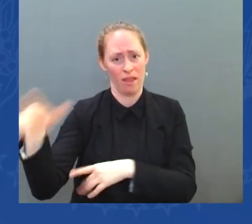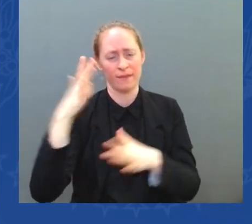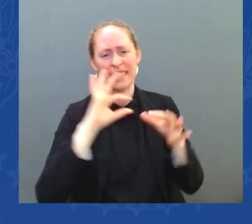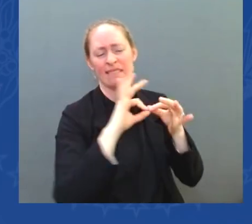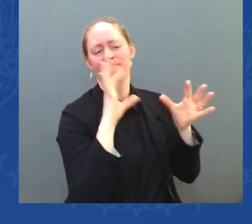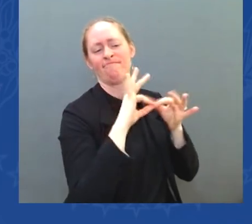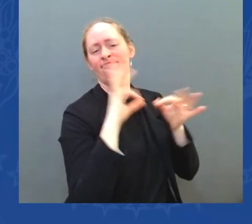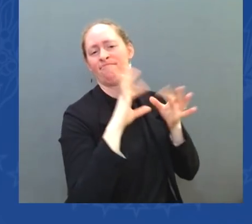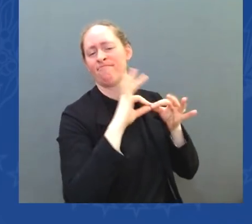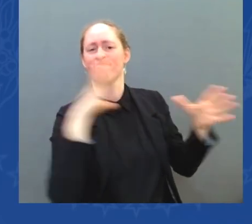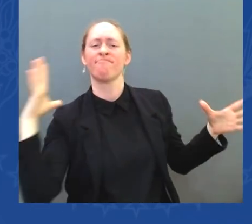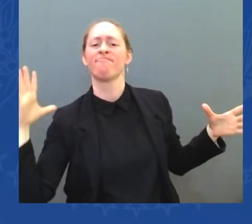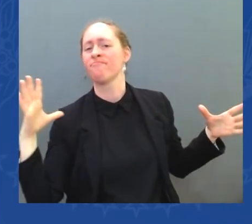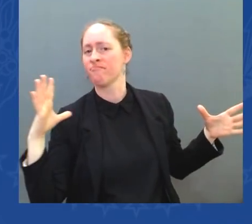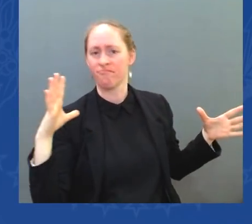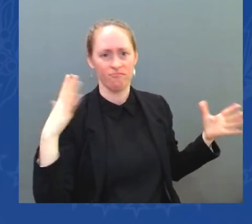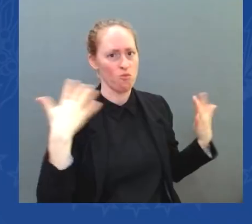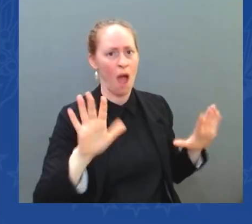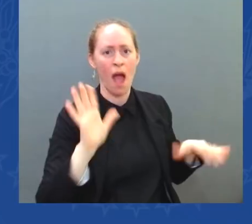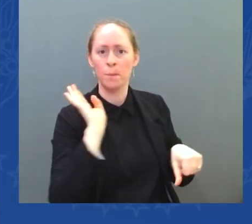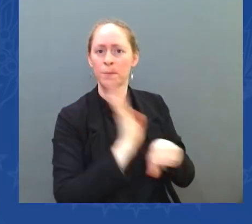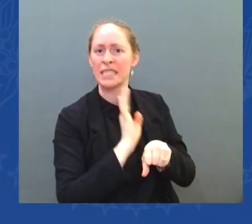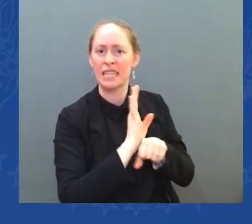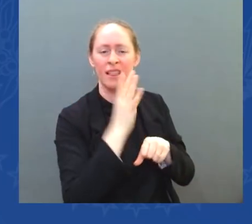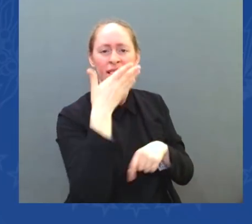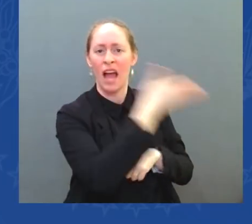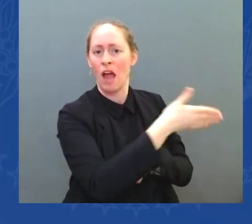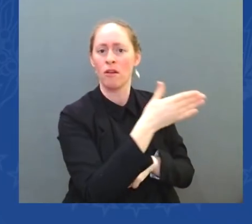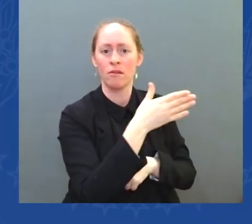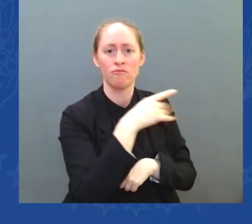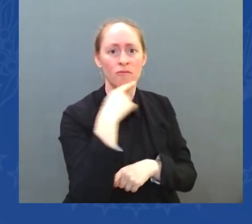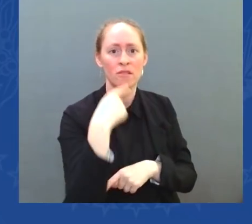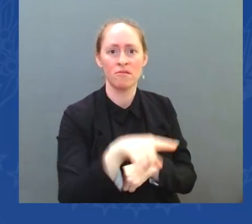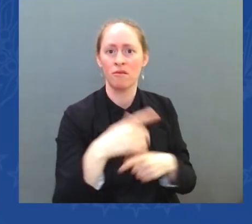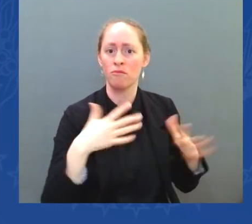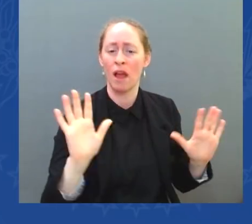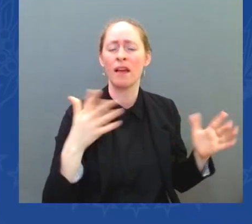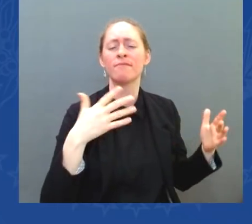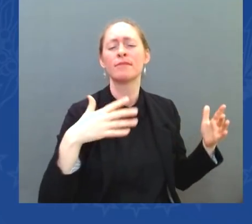It's burning. The permafrost is burning. He's got a problem.